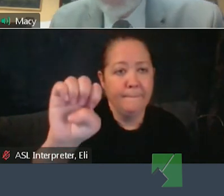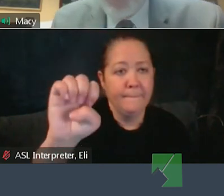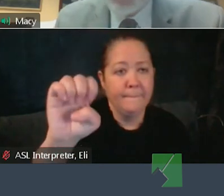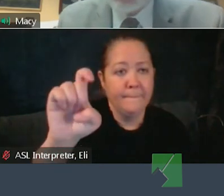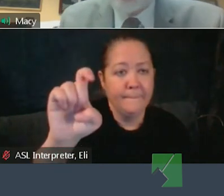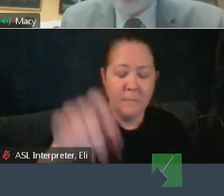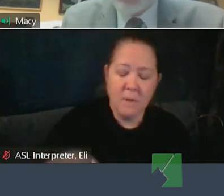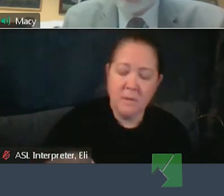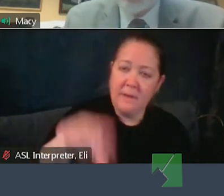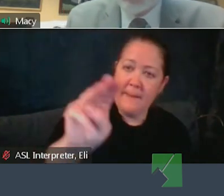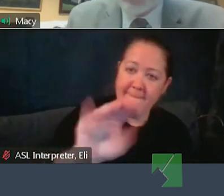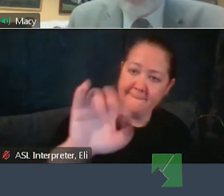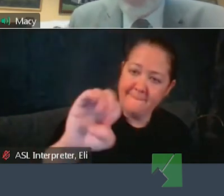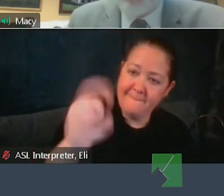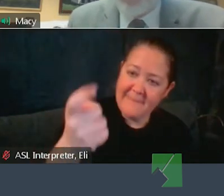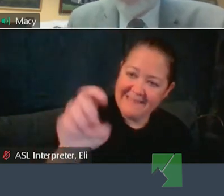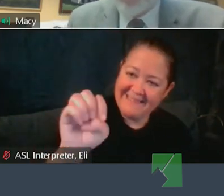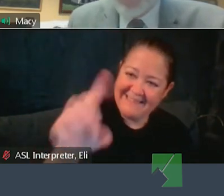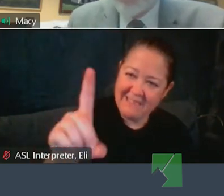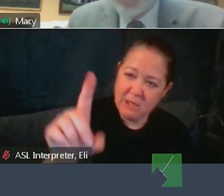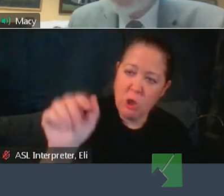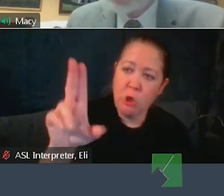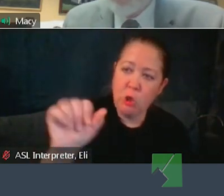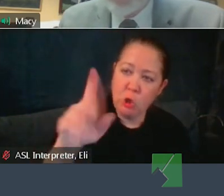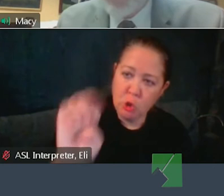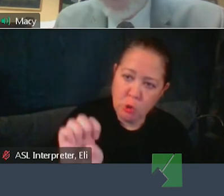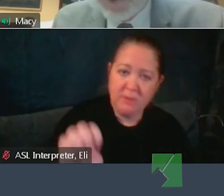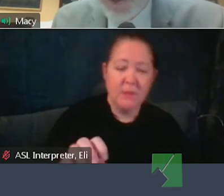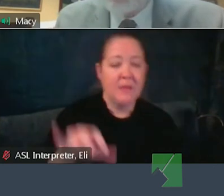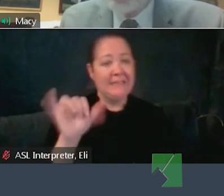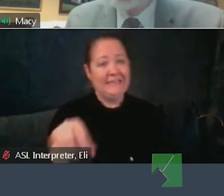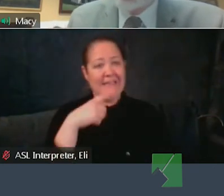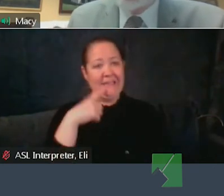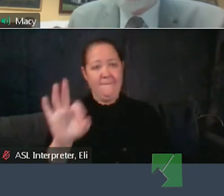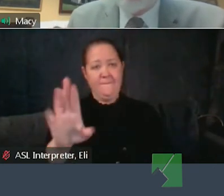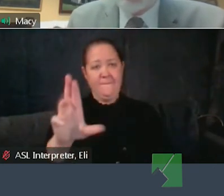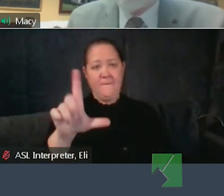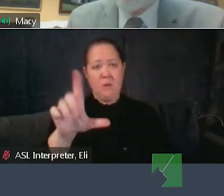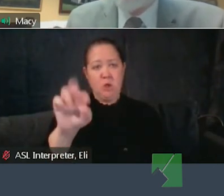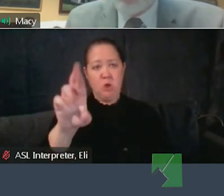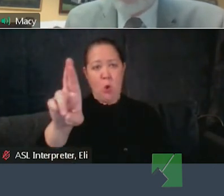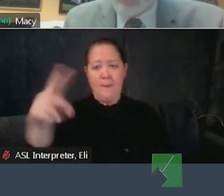this project flex with the sub region four plan. That's a reason by itself to disagree with now Ruth Grover